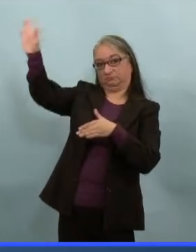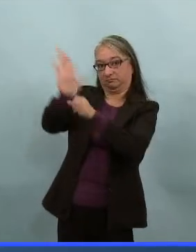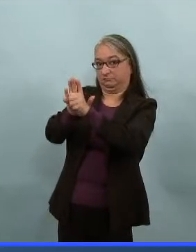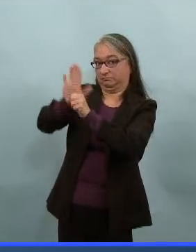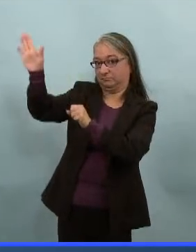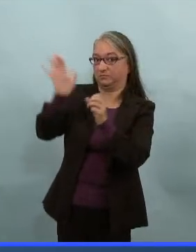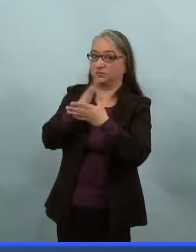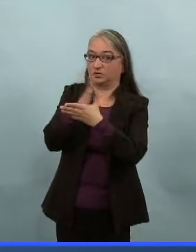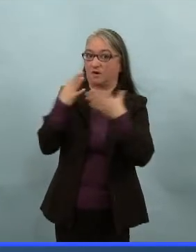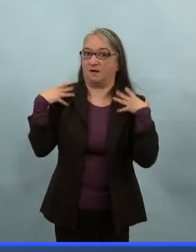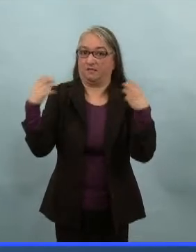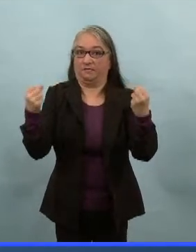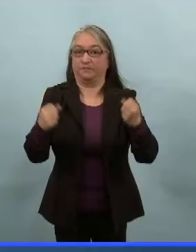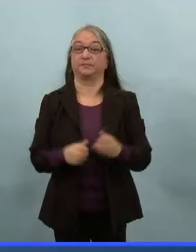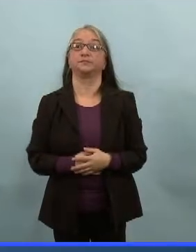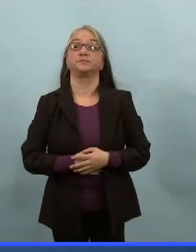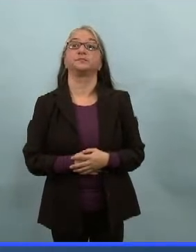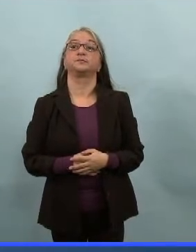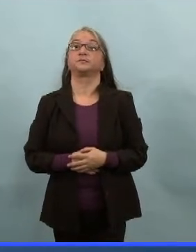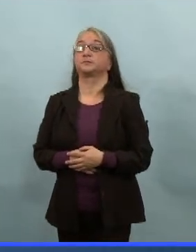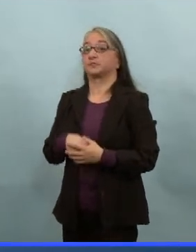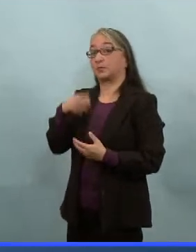from the winnipeg free press danielle